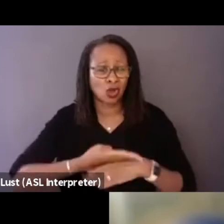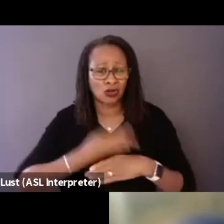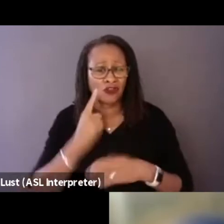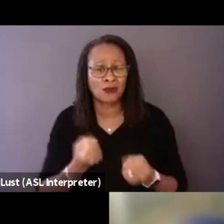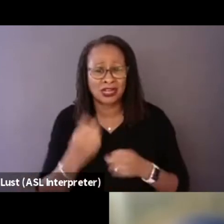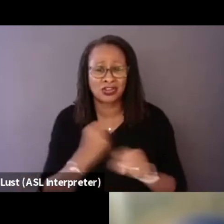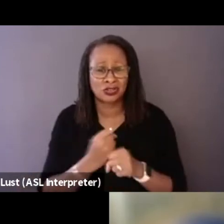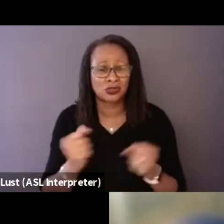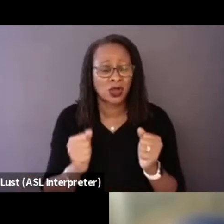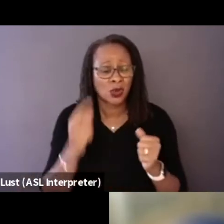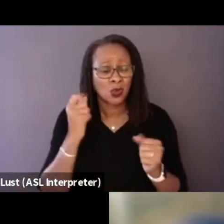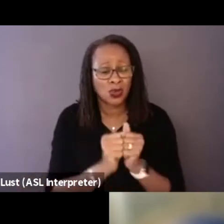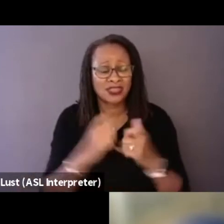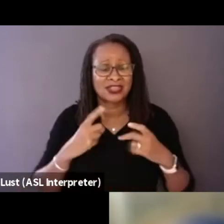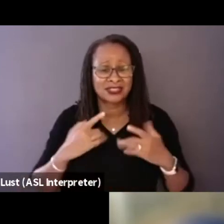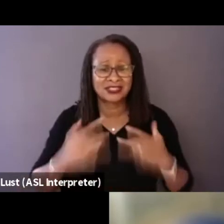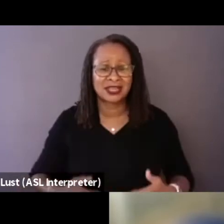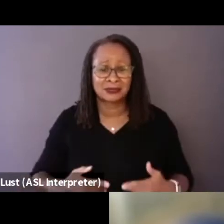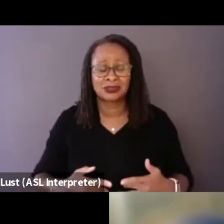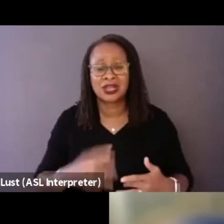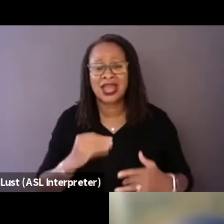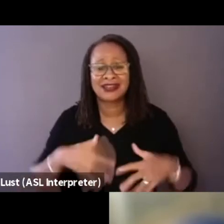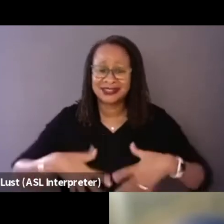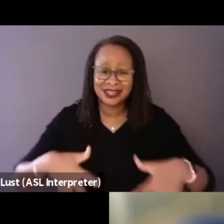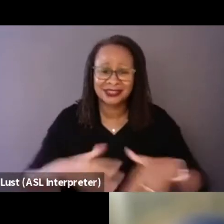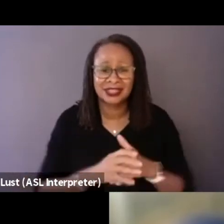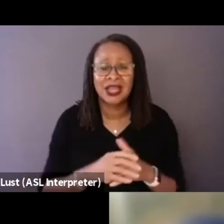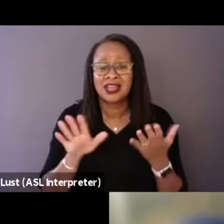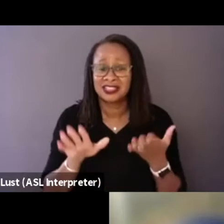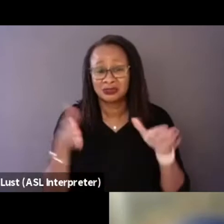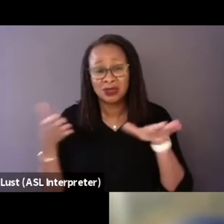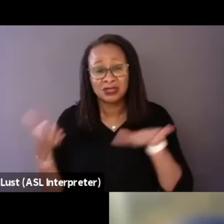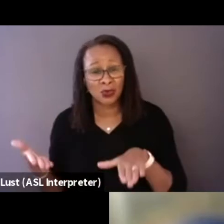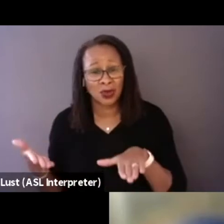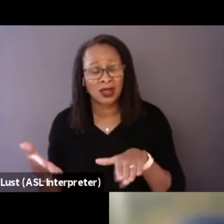and she passed away from a drug overdose shortly after we began filming the movie.